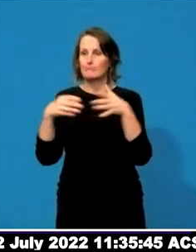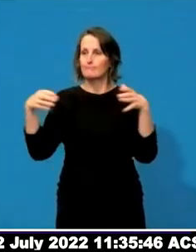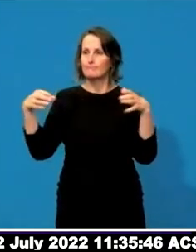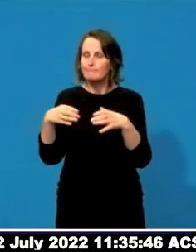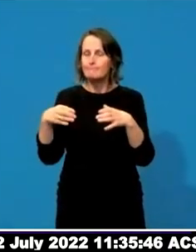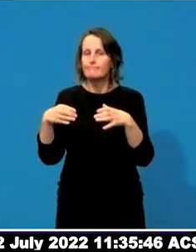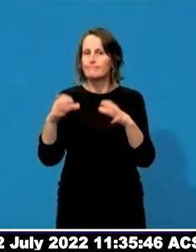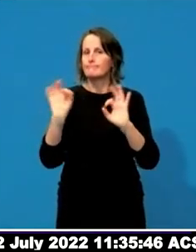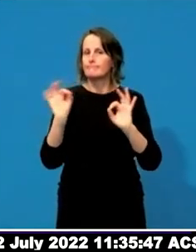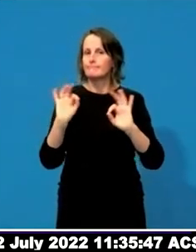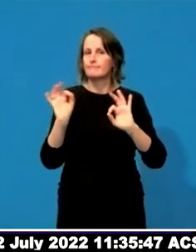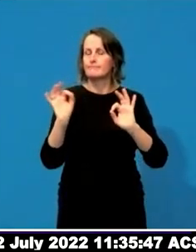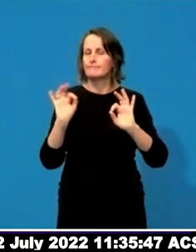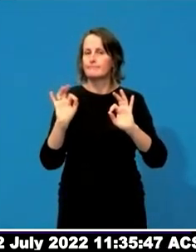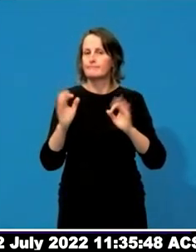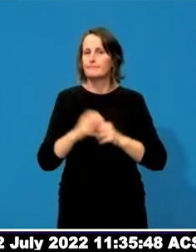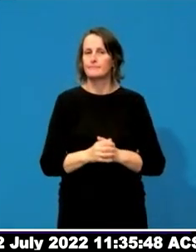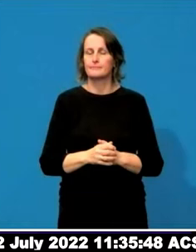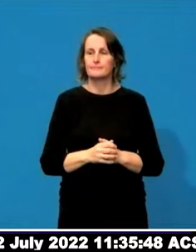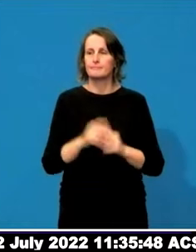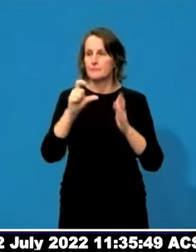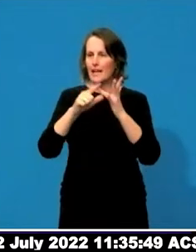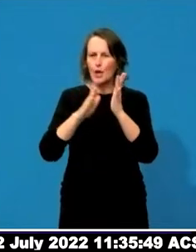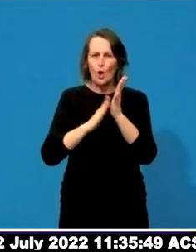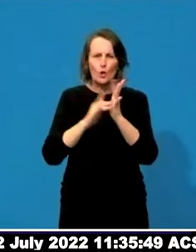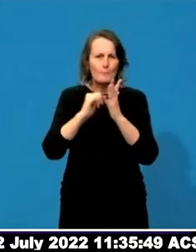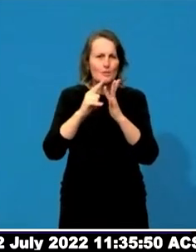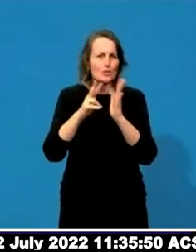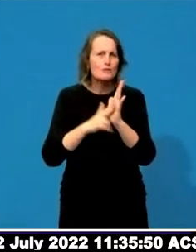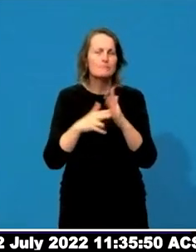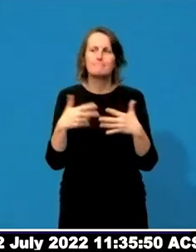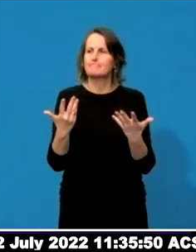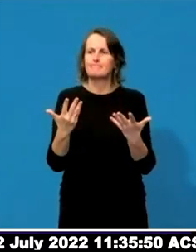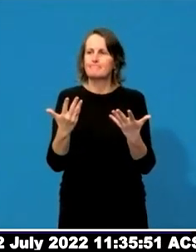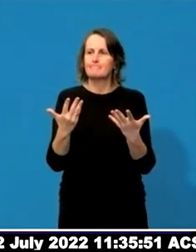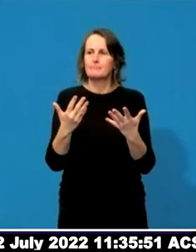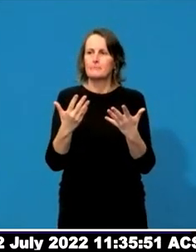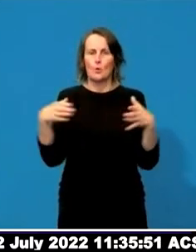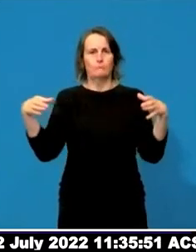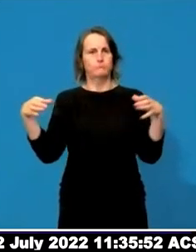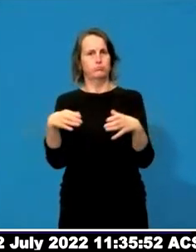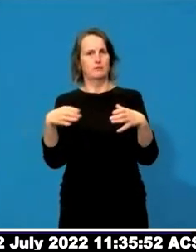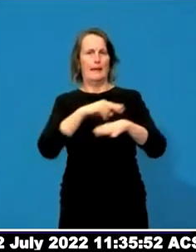of a commission or a body which has that national leadership